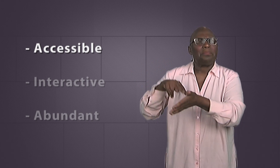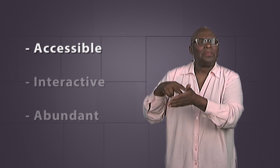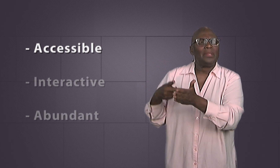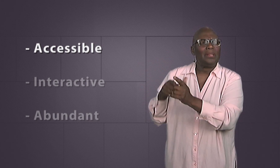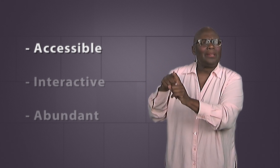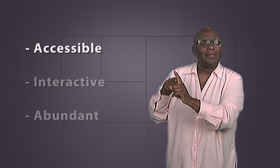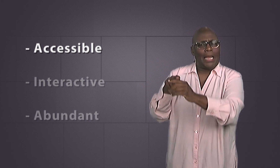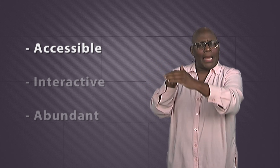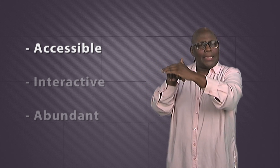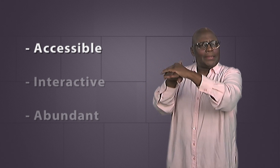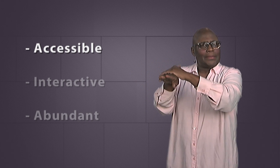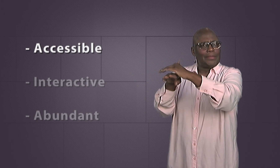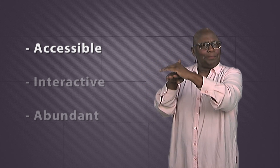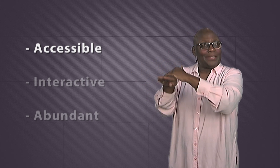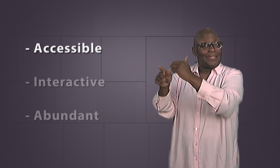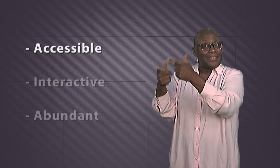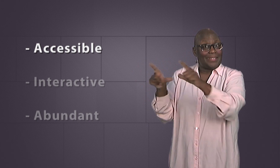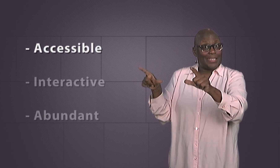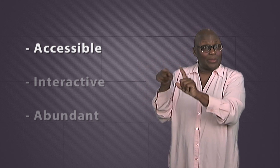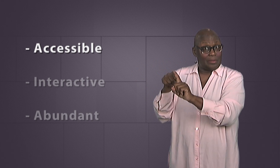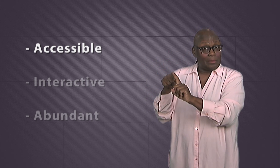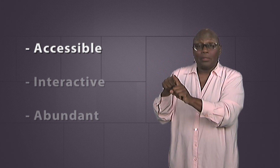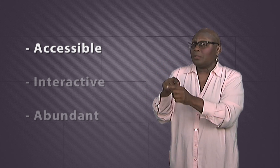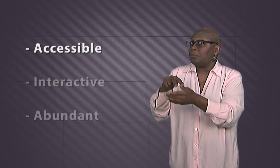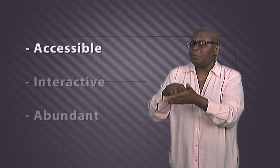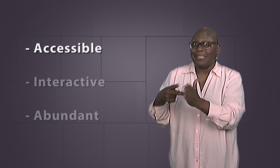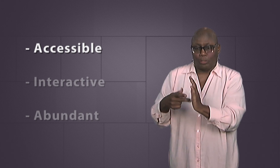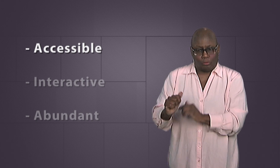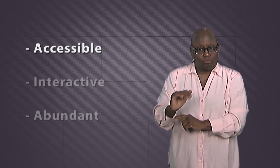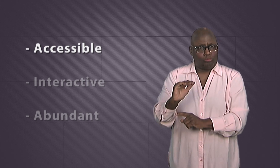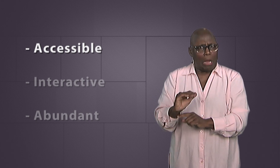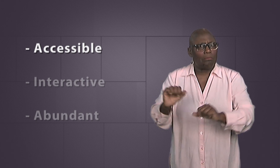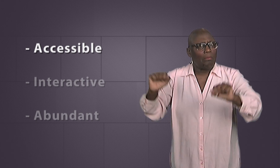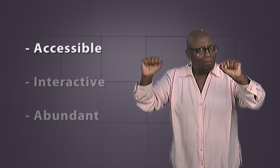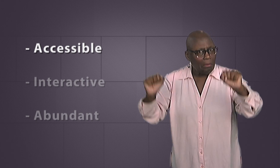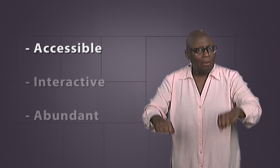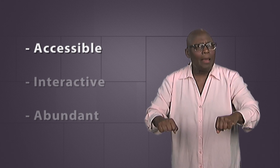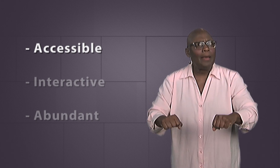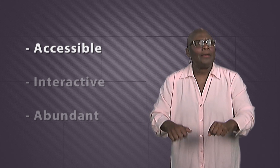But what do we mean by "accessible language"? A child must be able